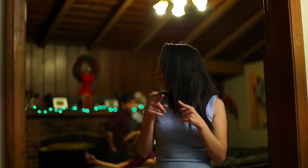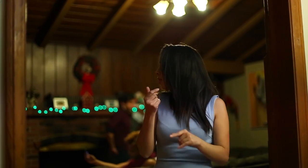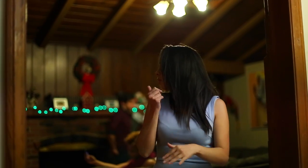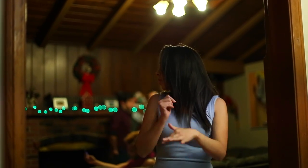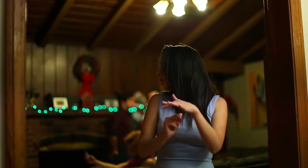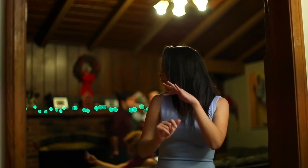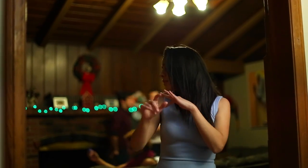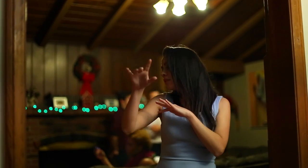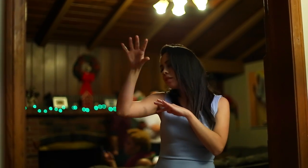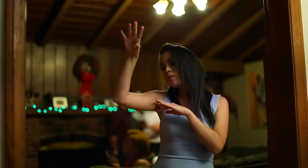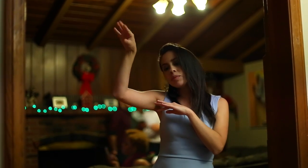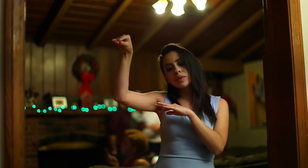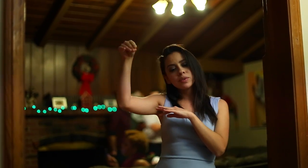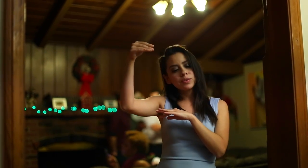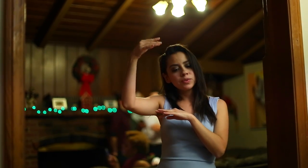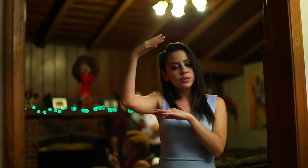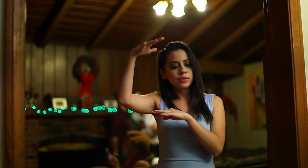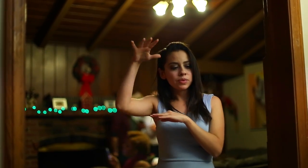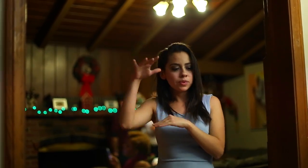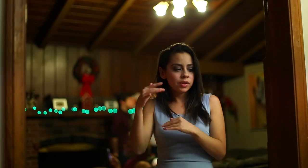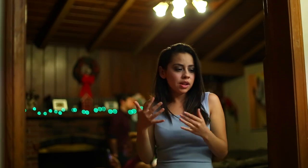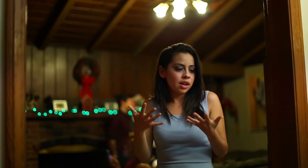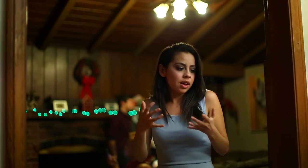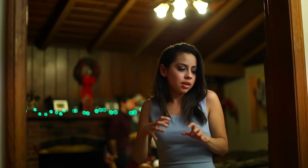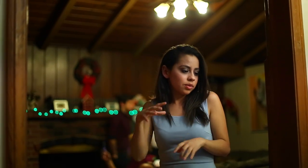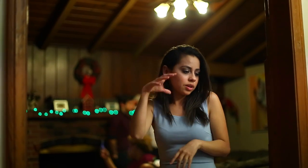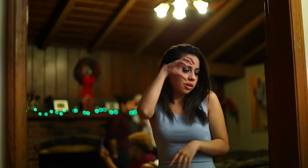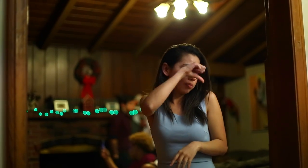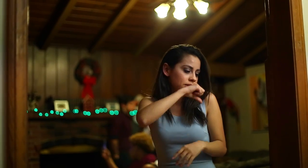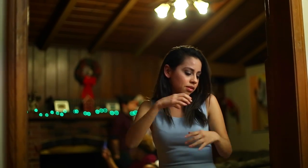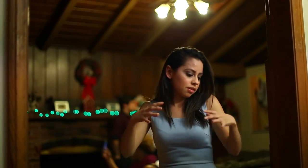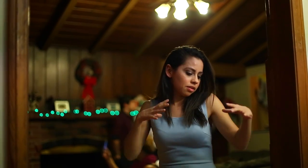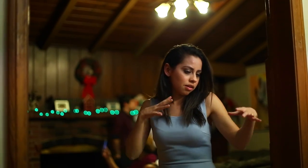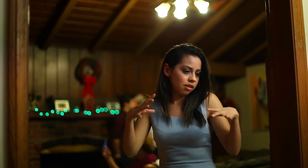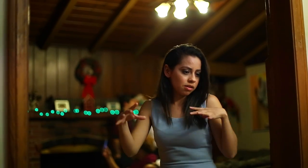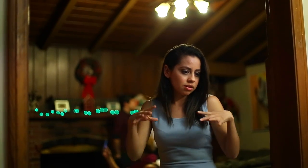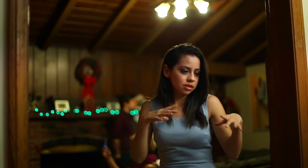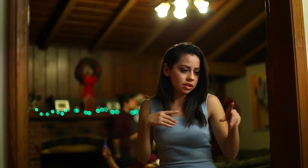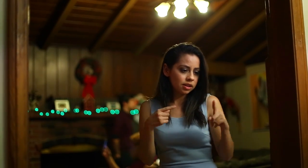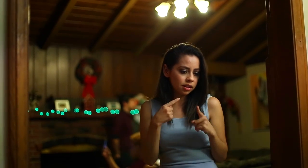But I'mma be under the mistletoe. I don't want to miss out on the holiday.